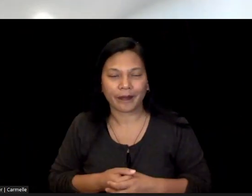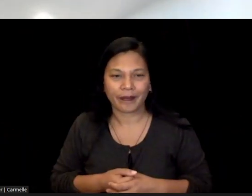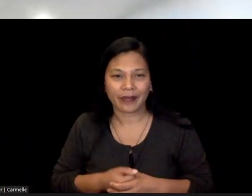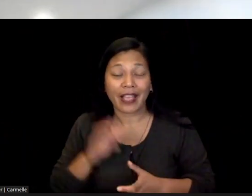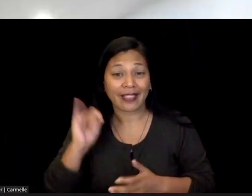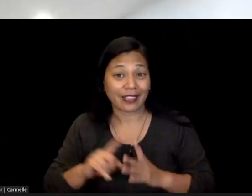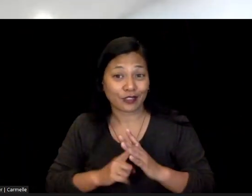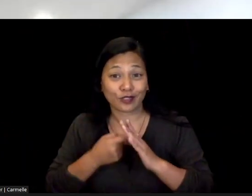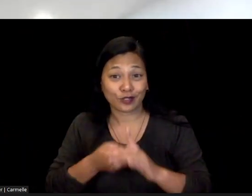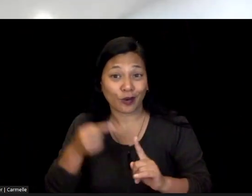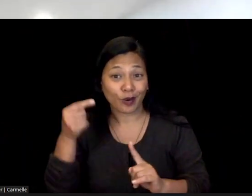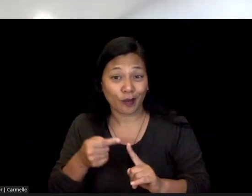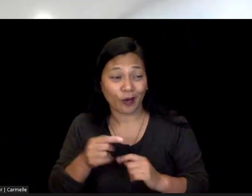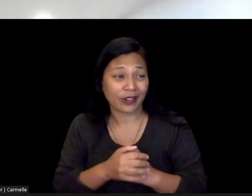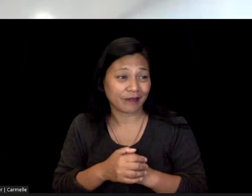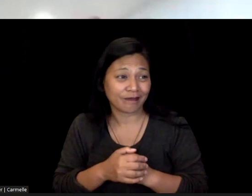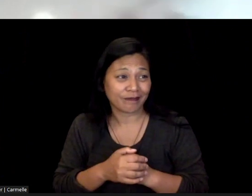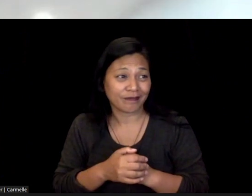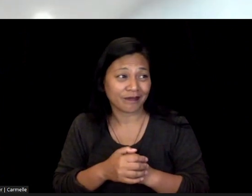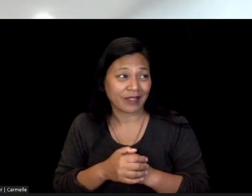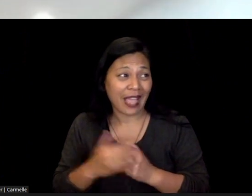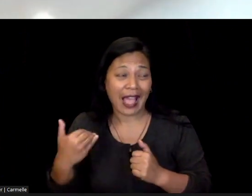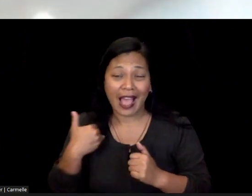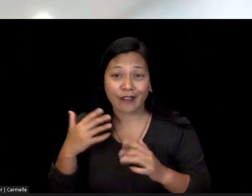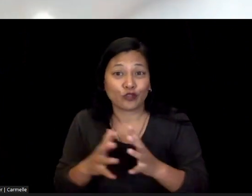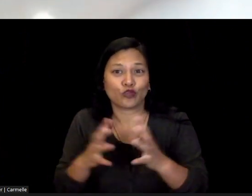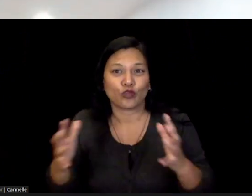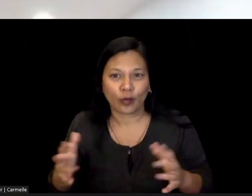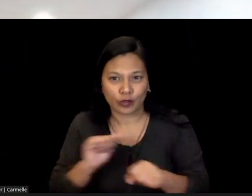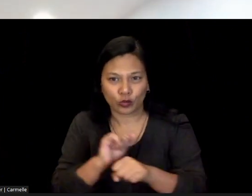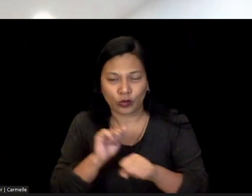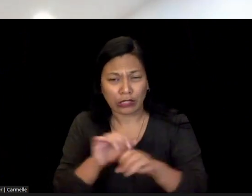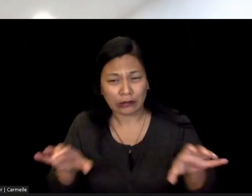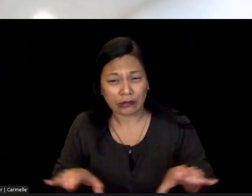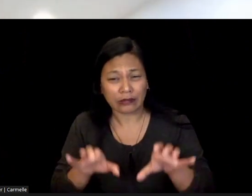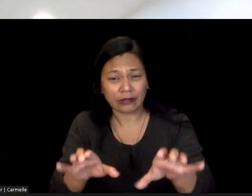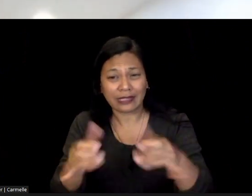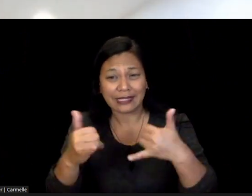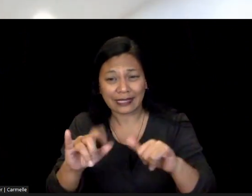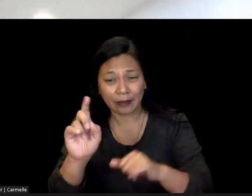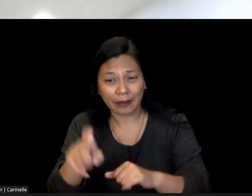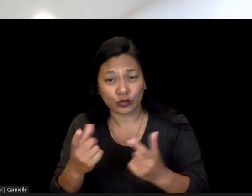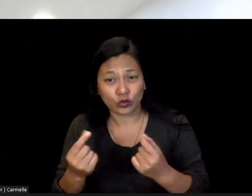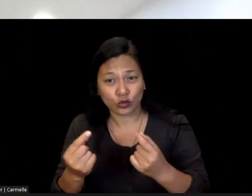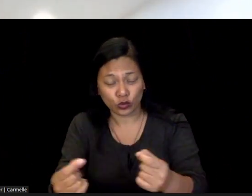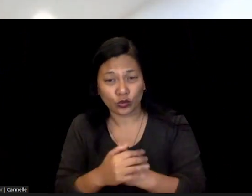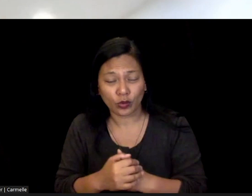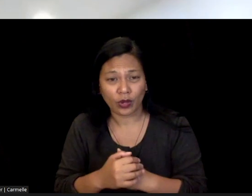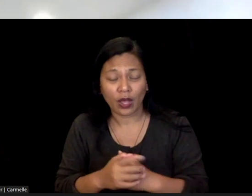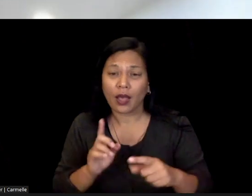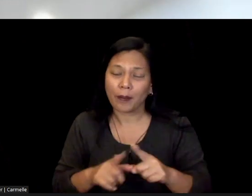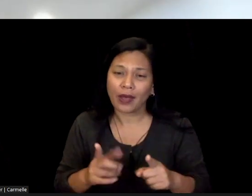We have, you know, a tremendous amount of work still to be done, but we want to just to start and say,